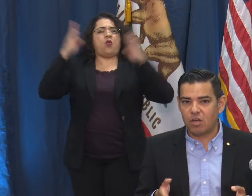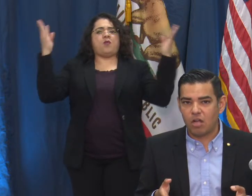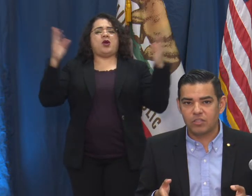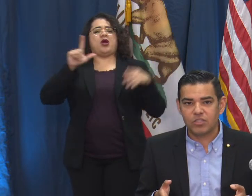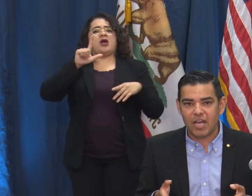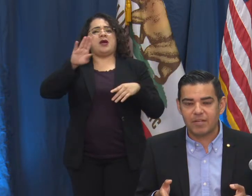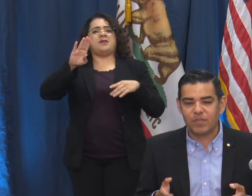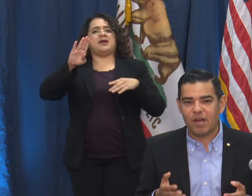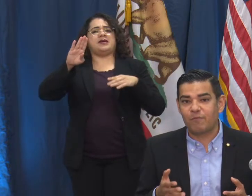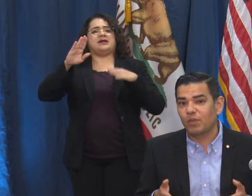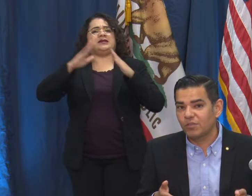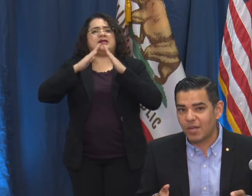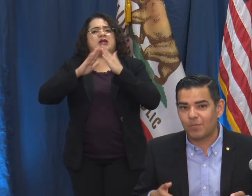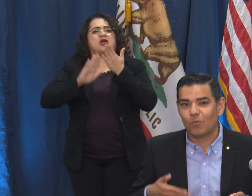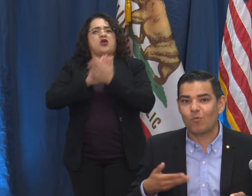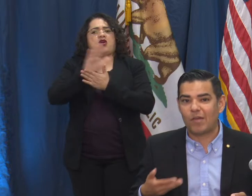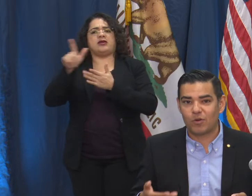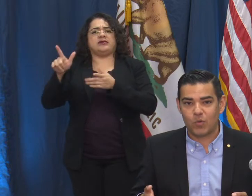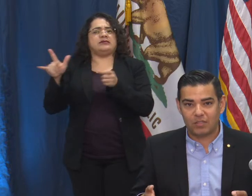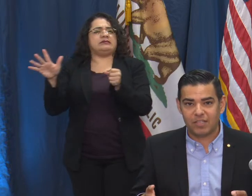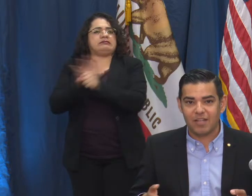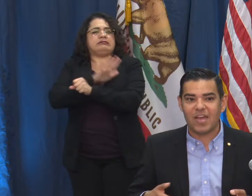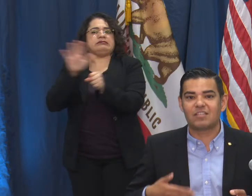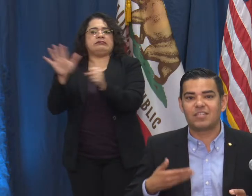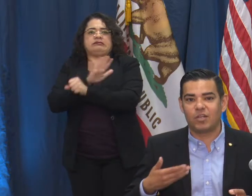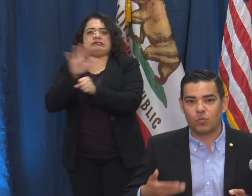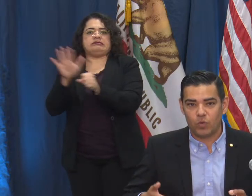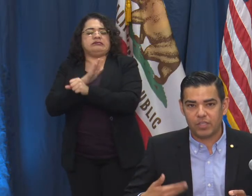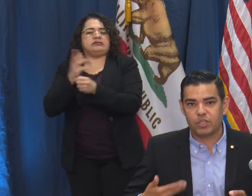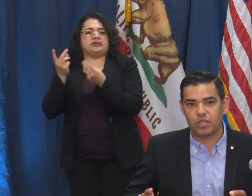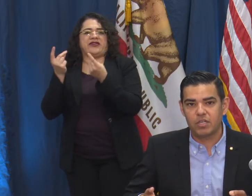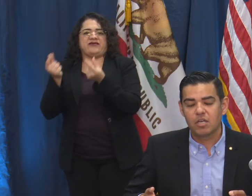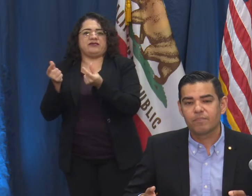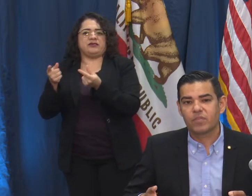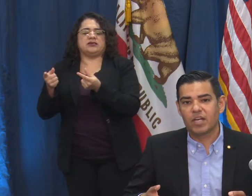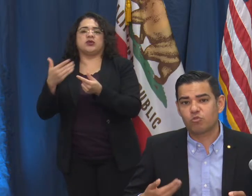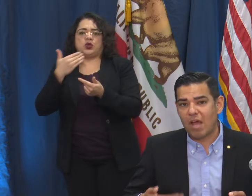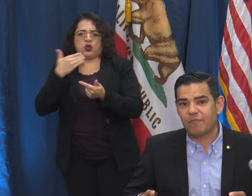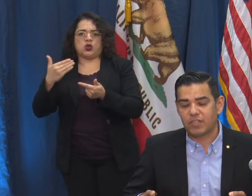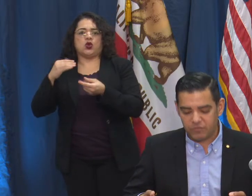College site fills up rather quickly and that is seeing really good traffic of